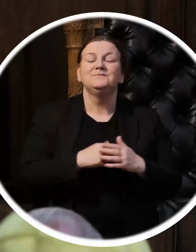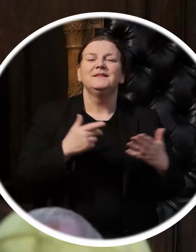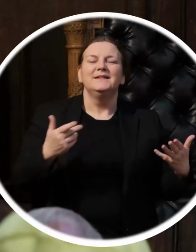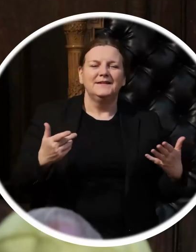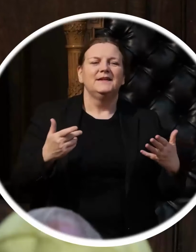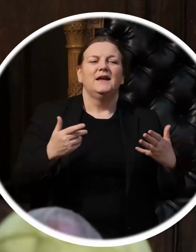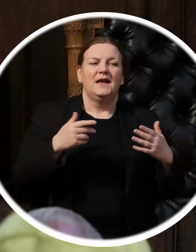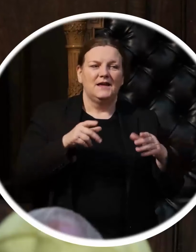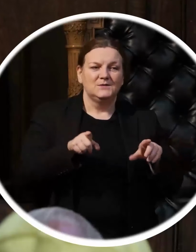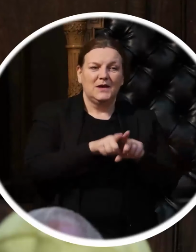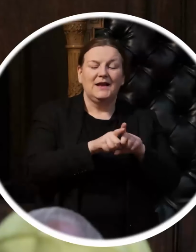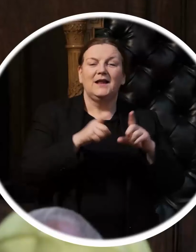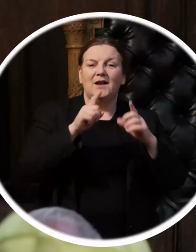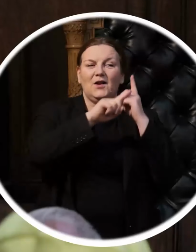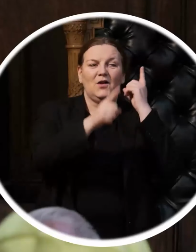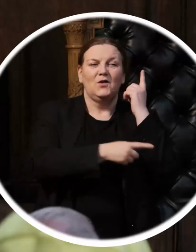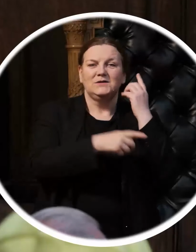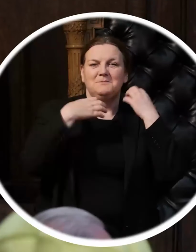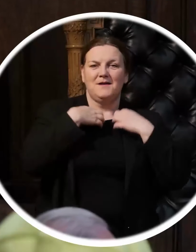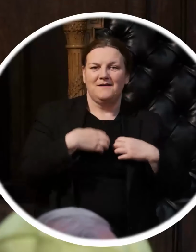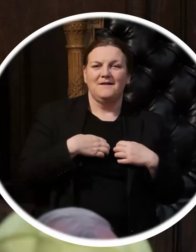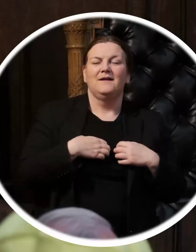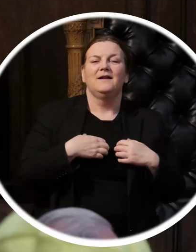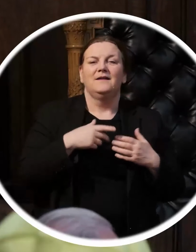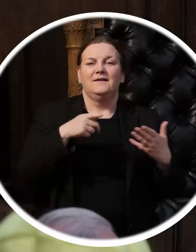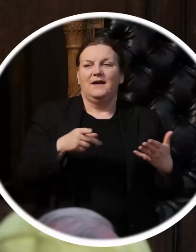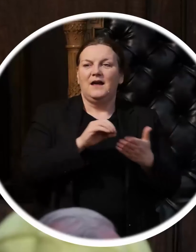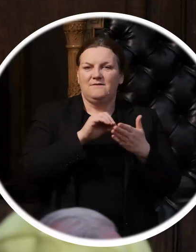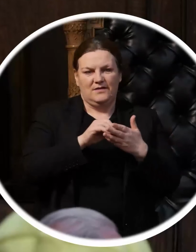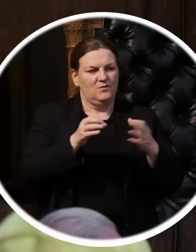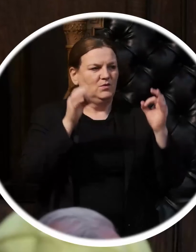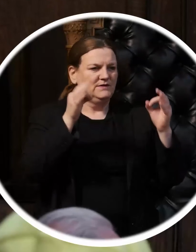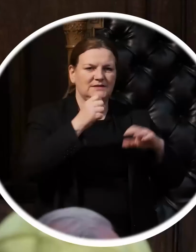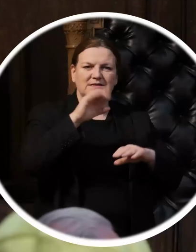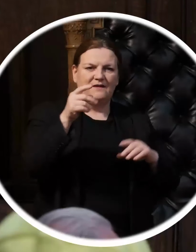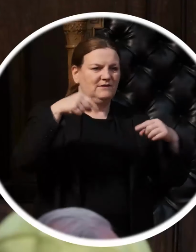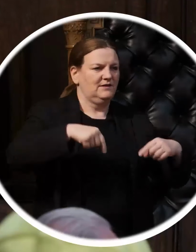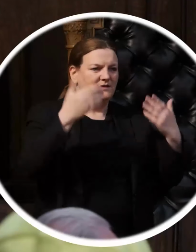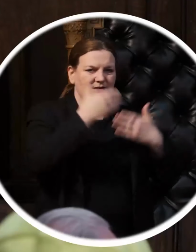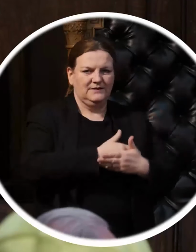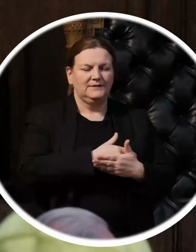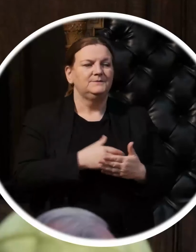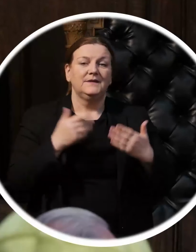Councillor Emma Blain and the wonderful staff of the Mansion House for hosting us here this evening. Now on to our speaker.